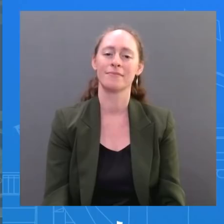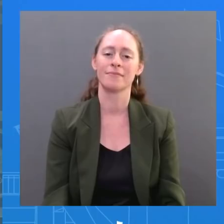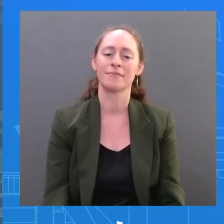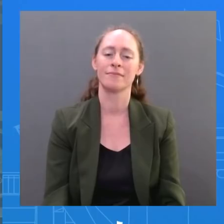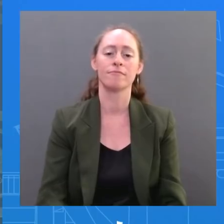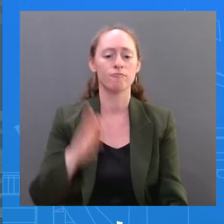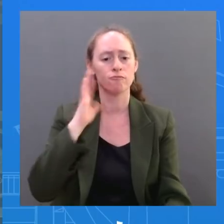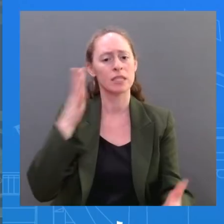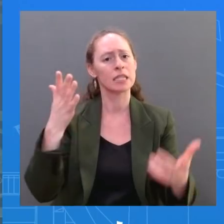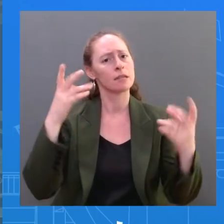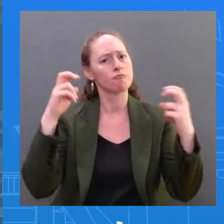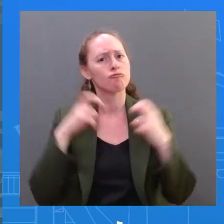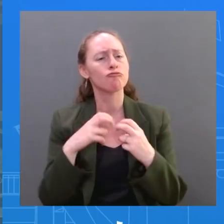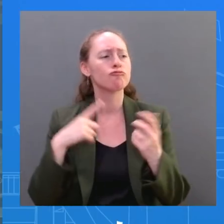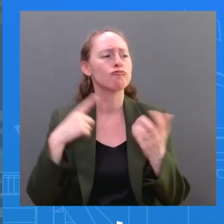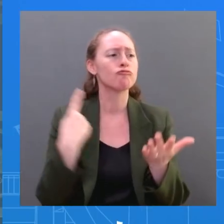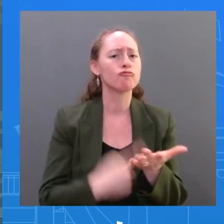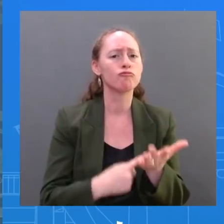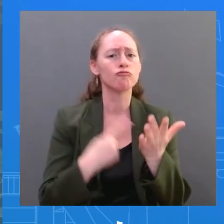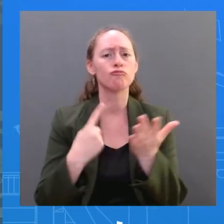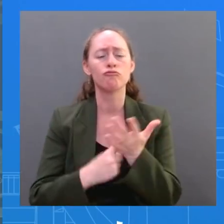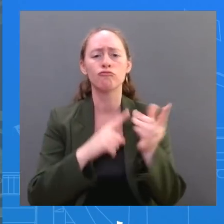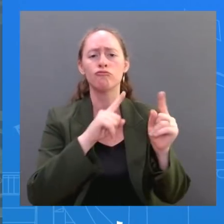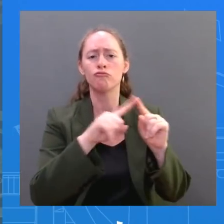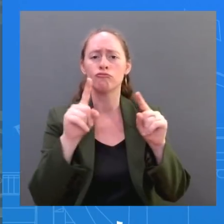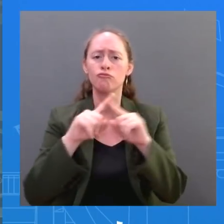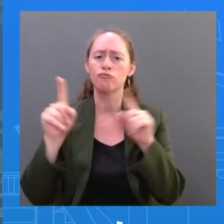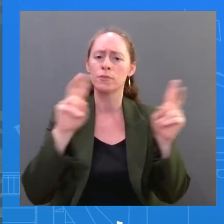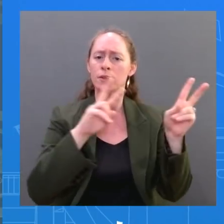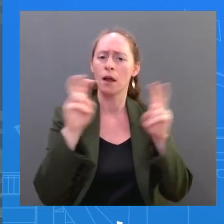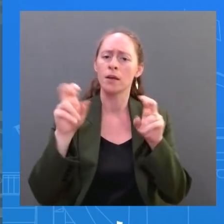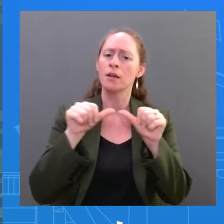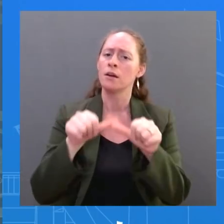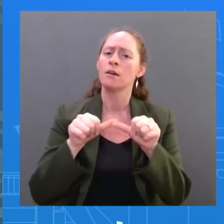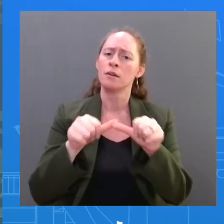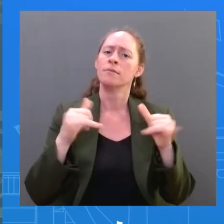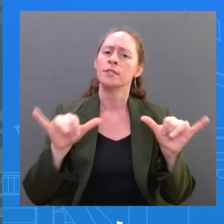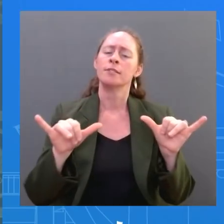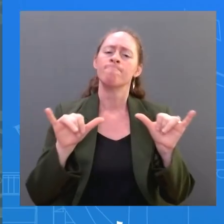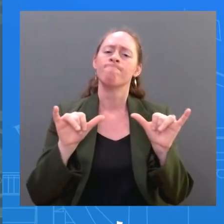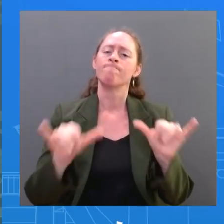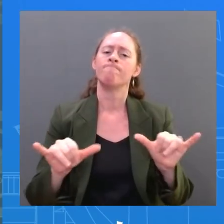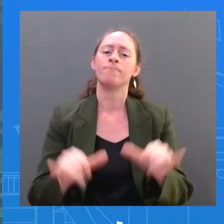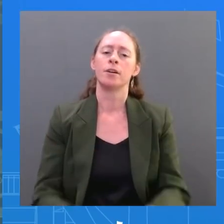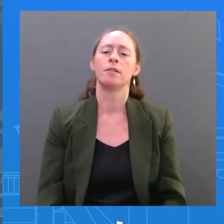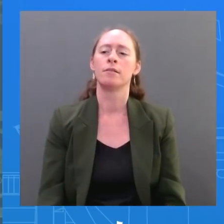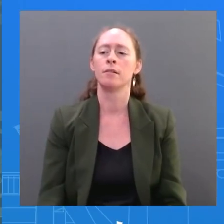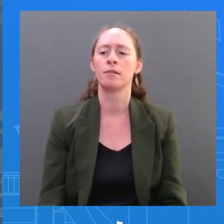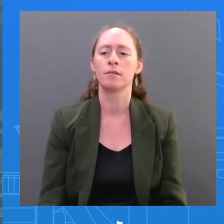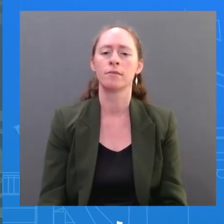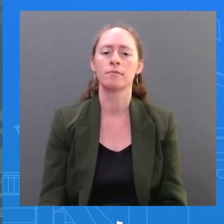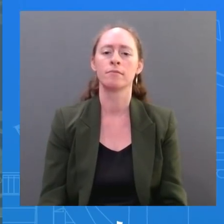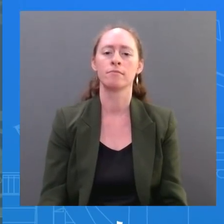to carry out the work of the Summit of the Americas forward. That was the summit that happened in Los Angeles